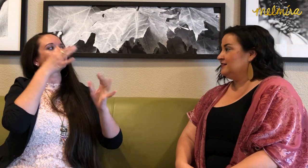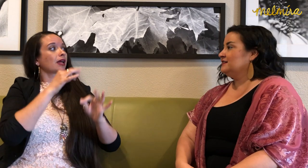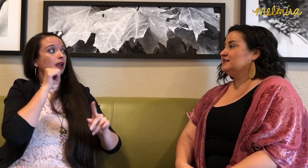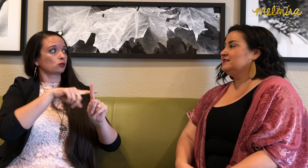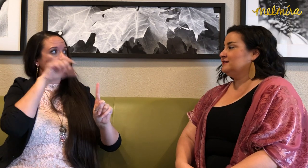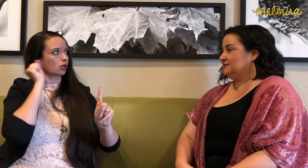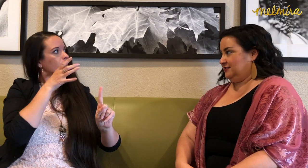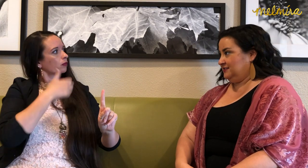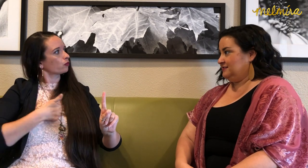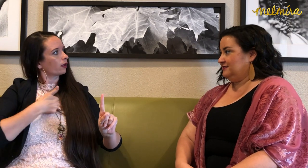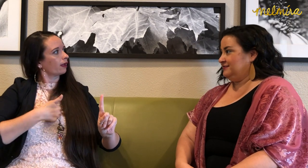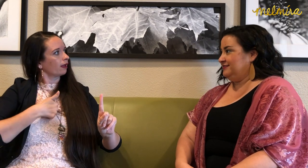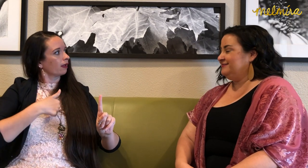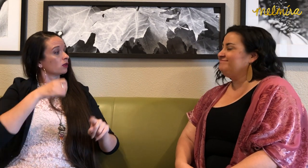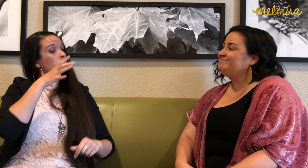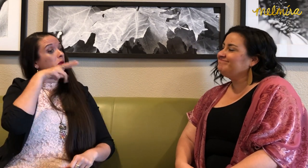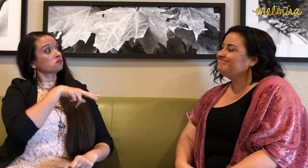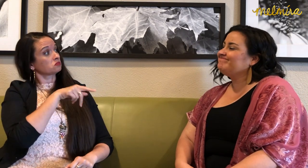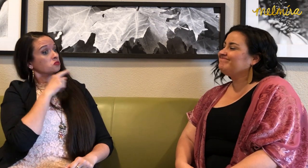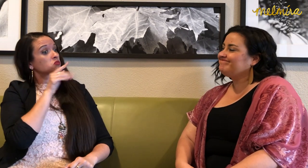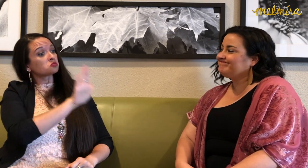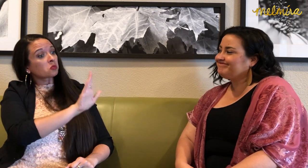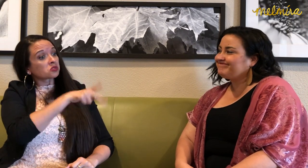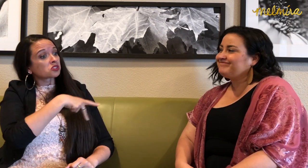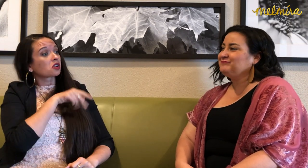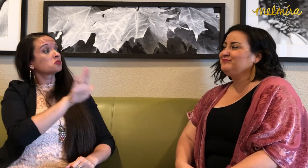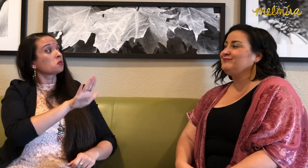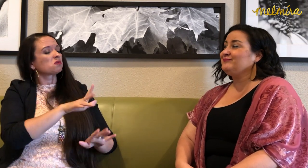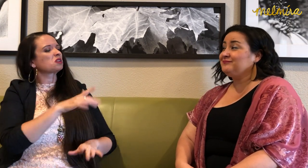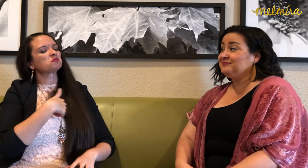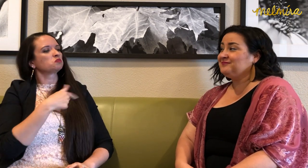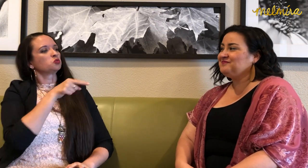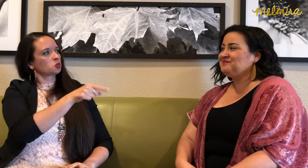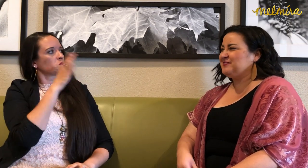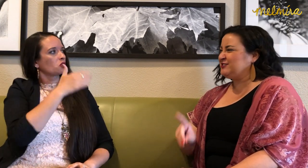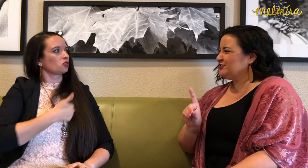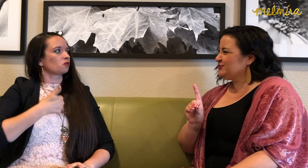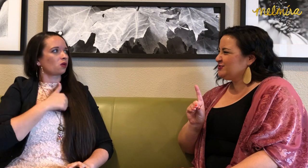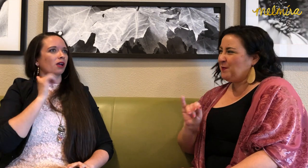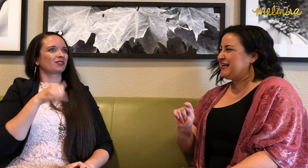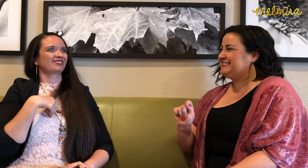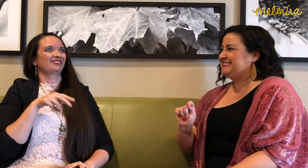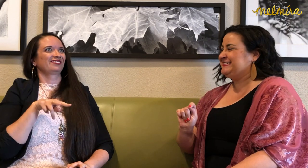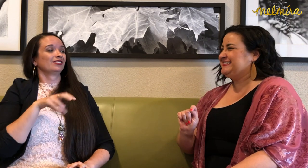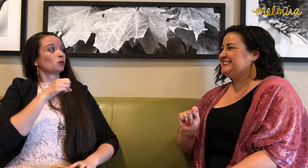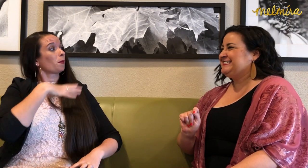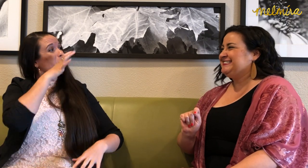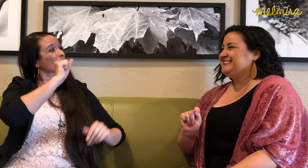but she didn't shave it and regretted it. My mom told me that based on my personality, yes, I would regret it if I didn't.